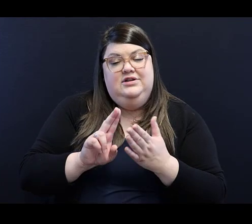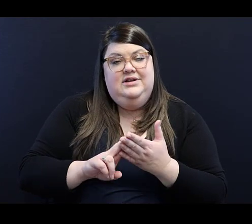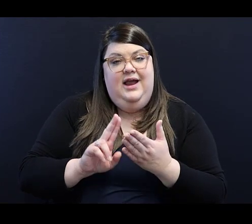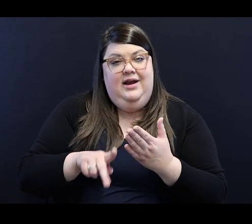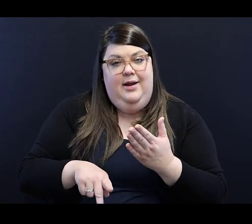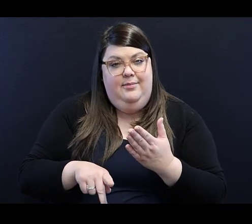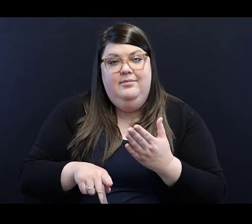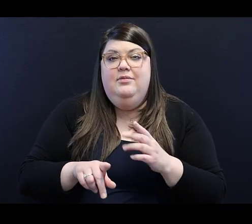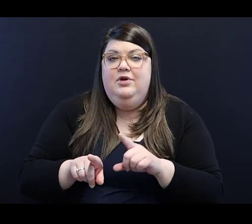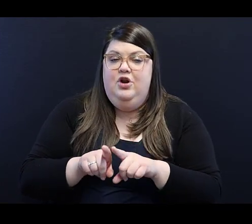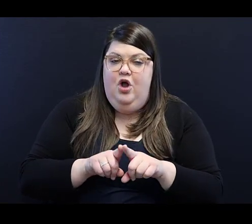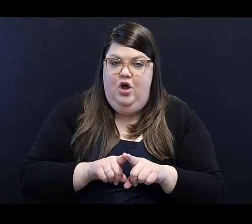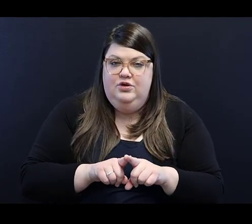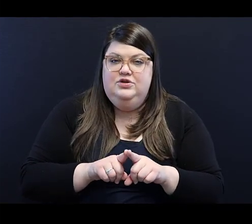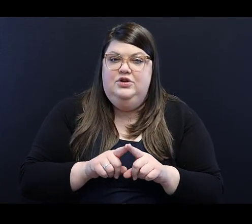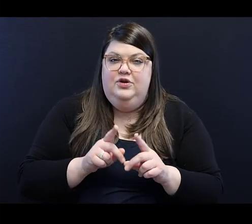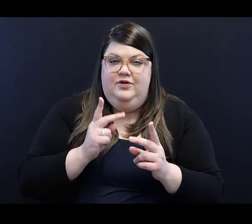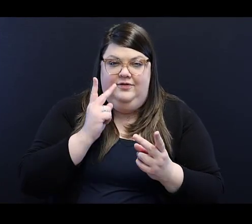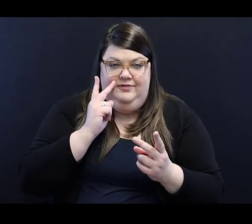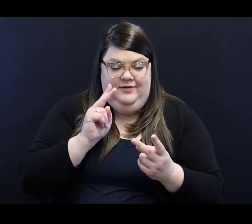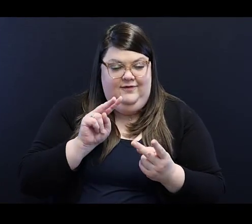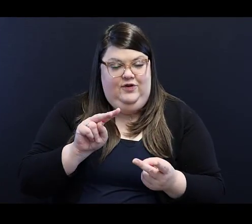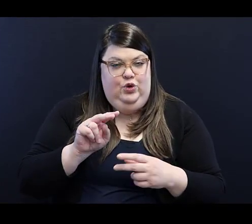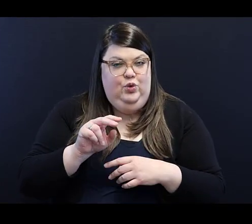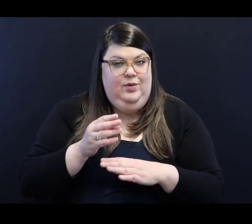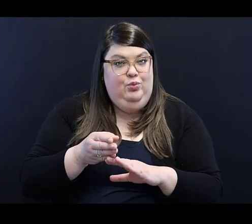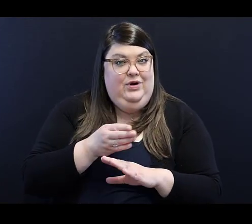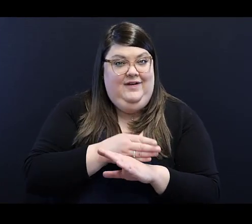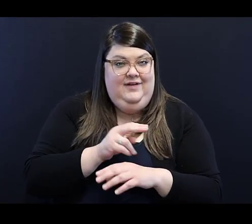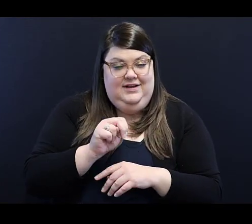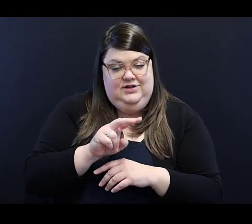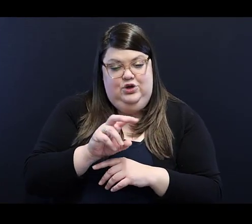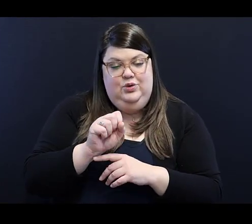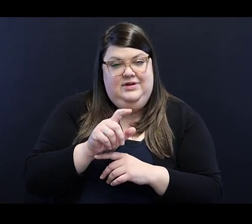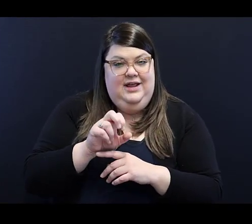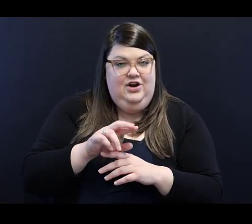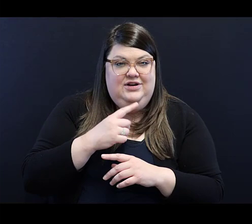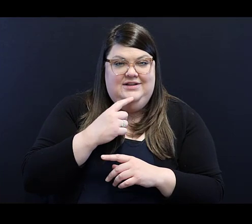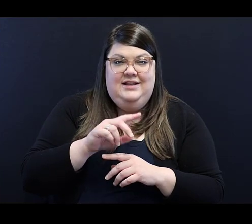you can also view previous newsletters by selecting view past issues link.